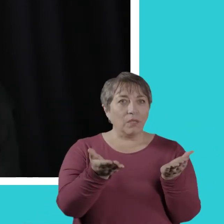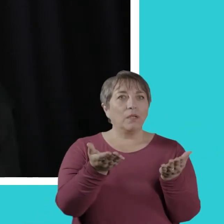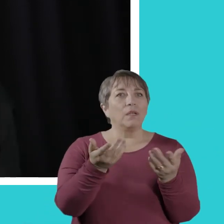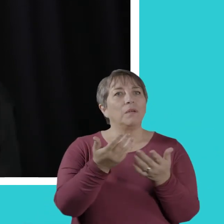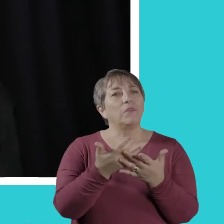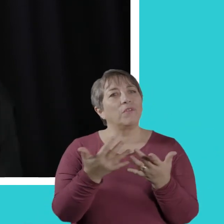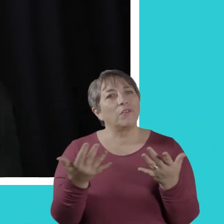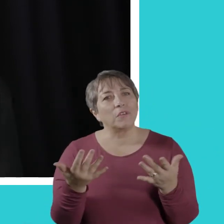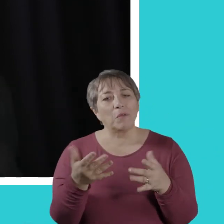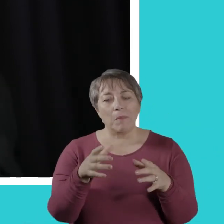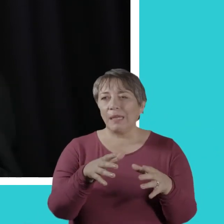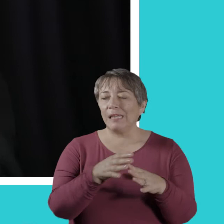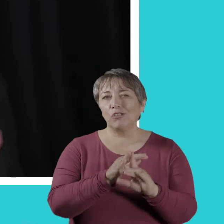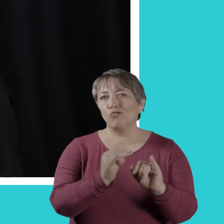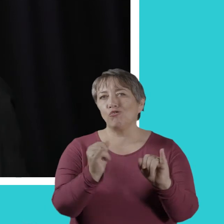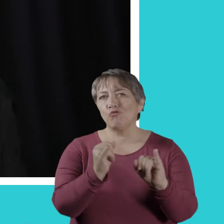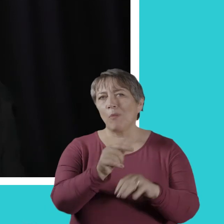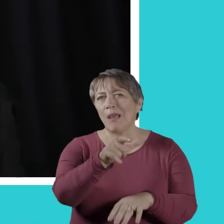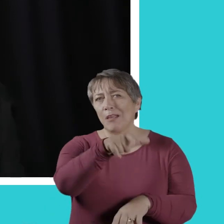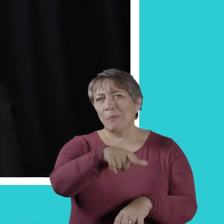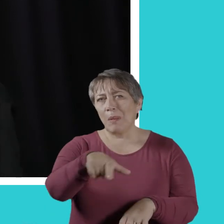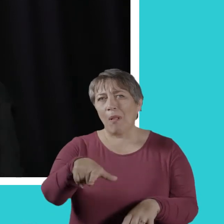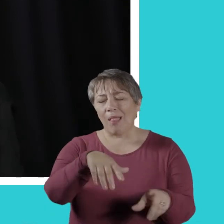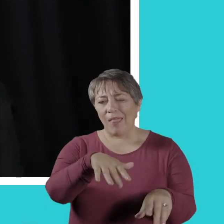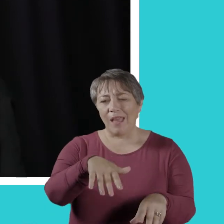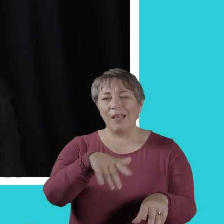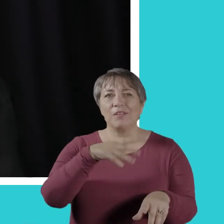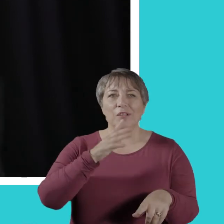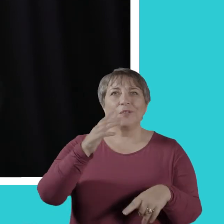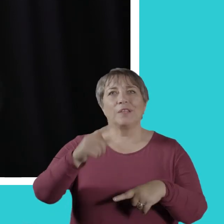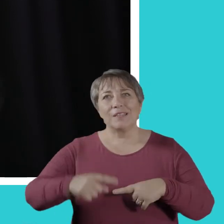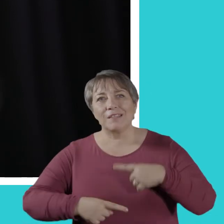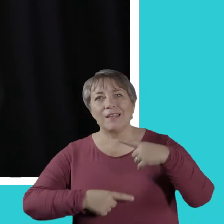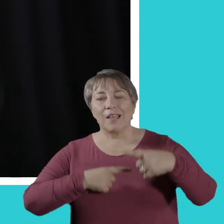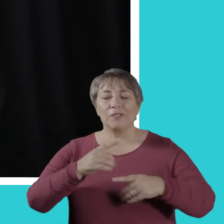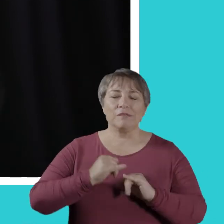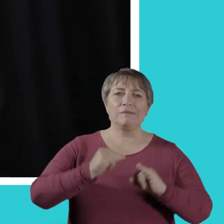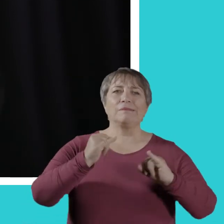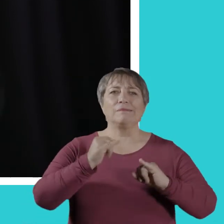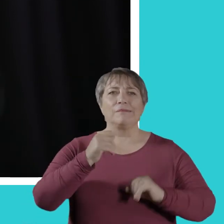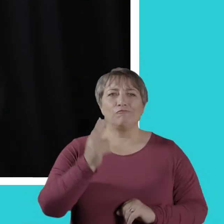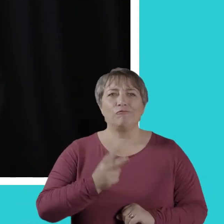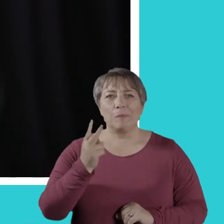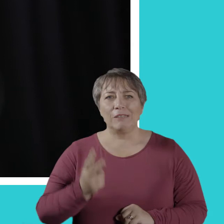people in those spaces. So cycles of exile can repeat themselves. You know we will always I think